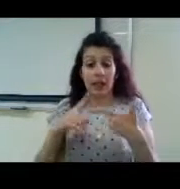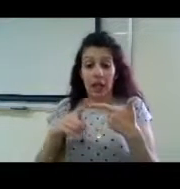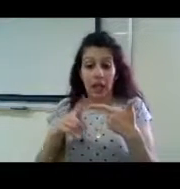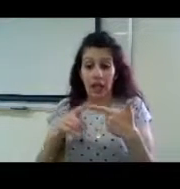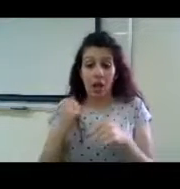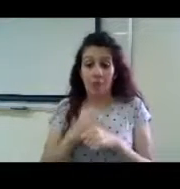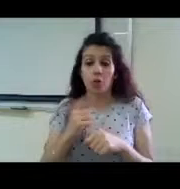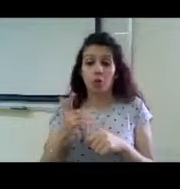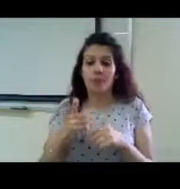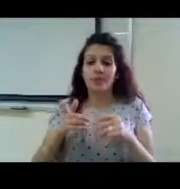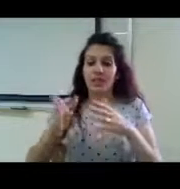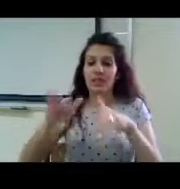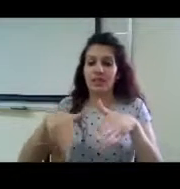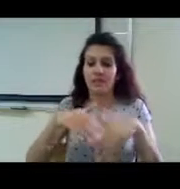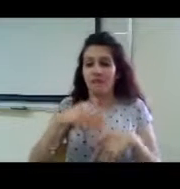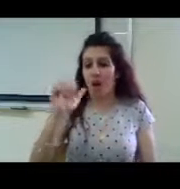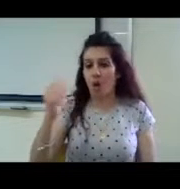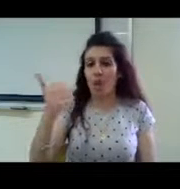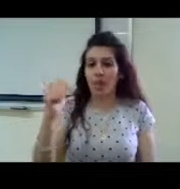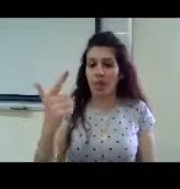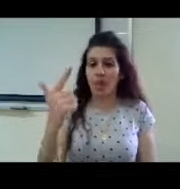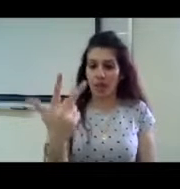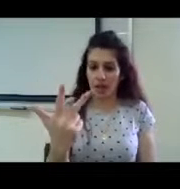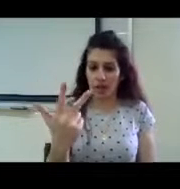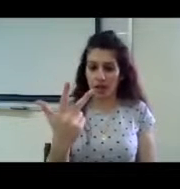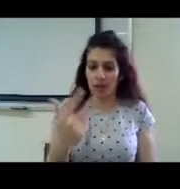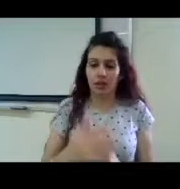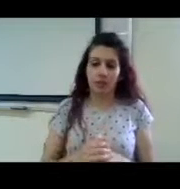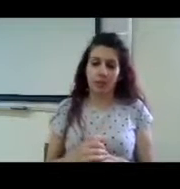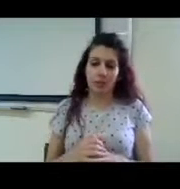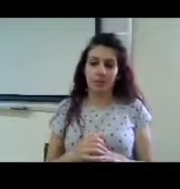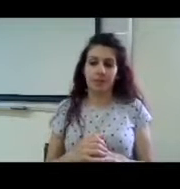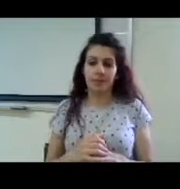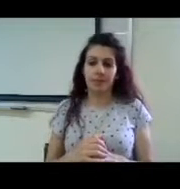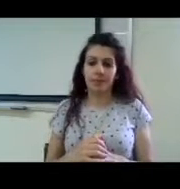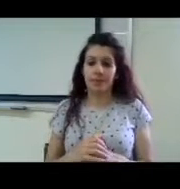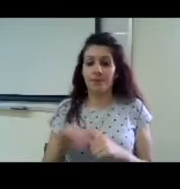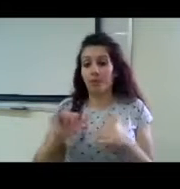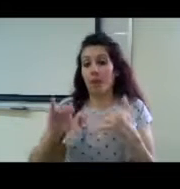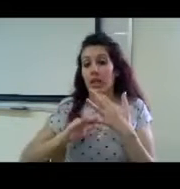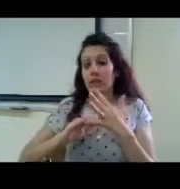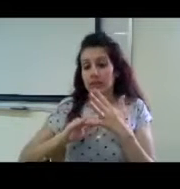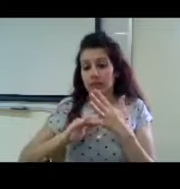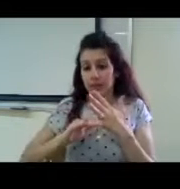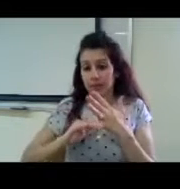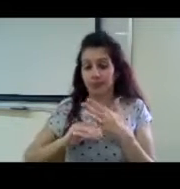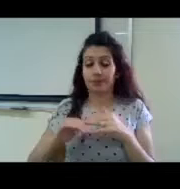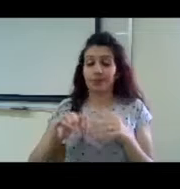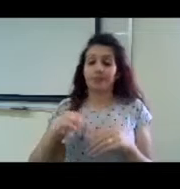with Rasulullah a Sofia one with felony or therethe and SSE Wilmer had an era in